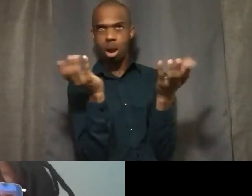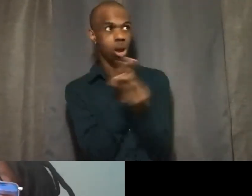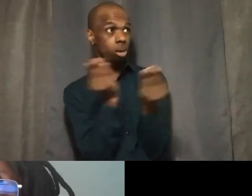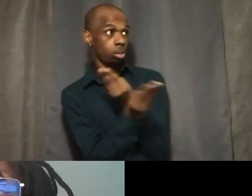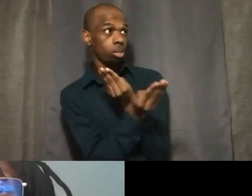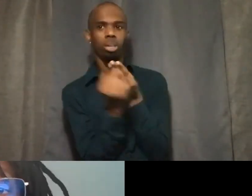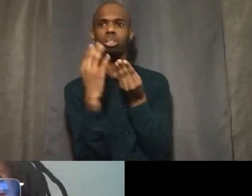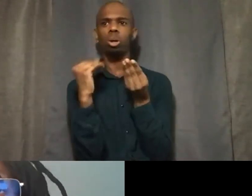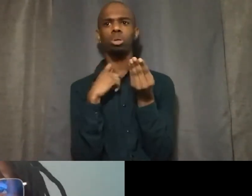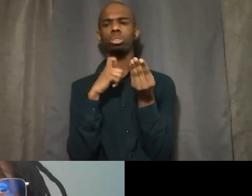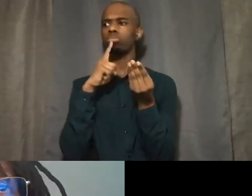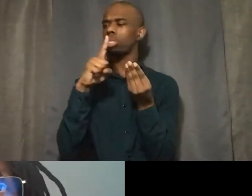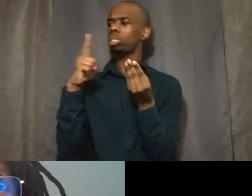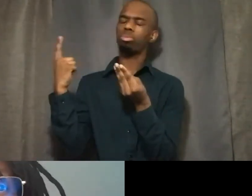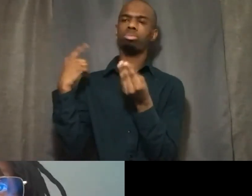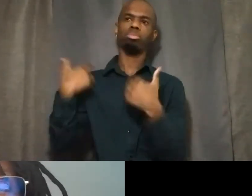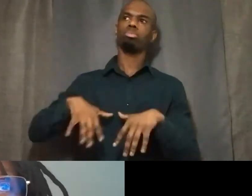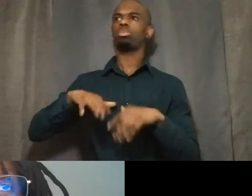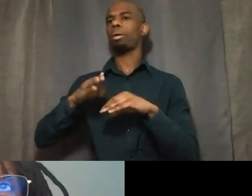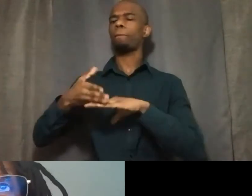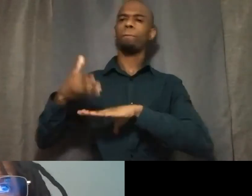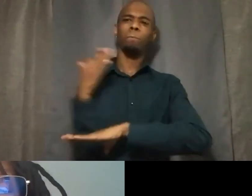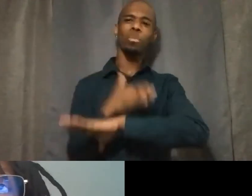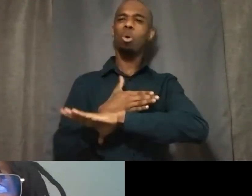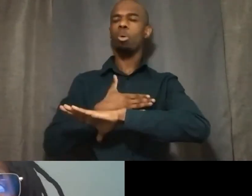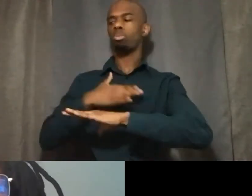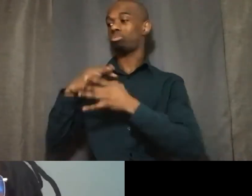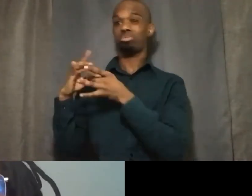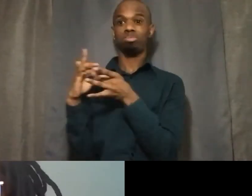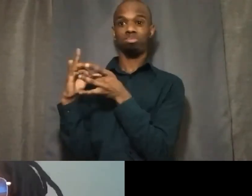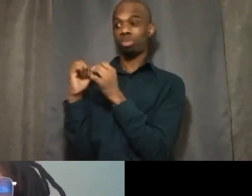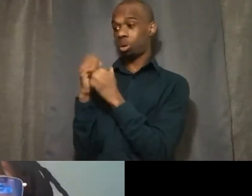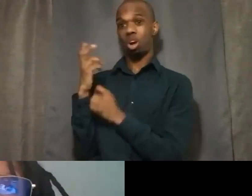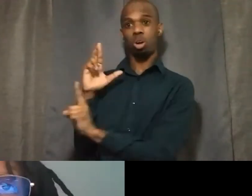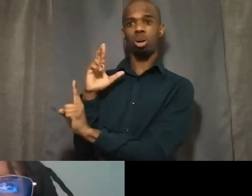And it was a really wonderful time. So I'm just really grateful for my Mom.